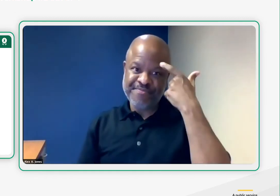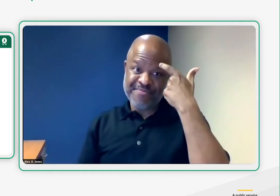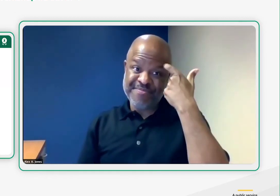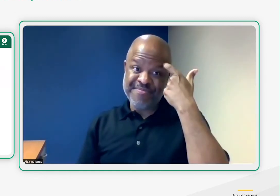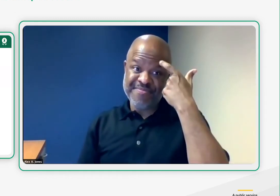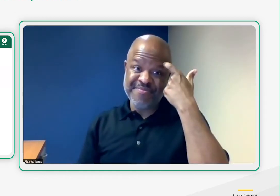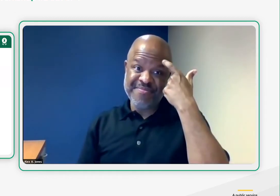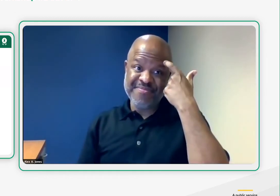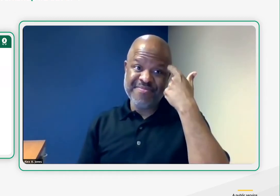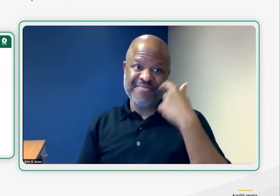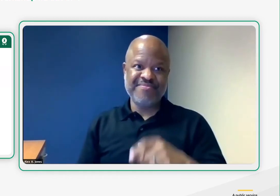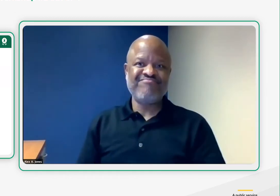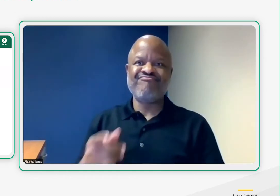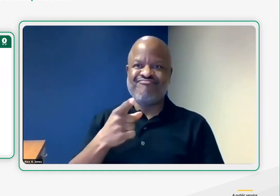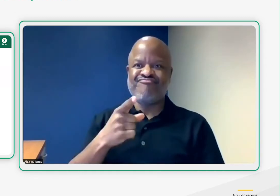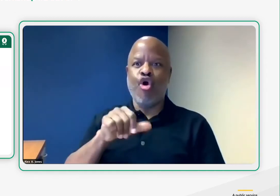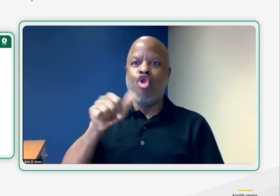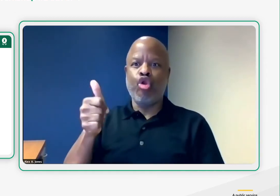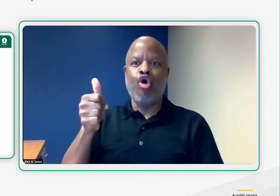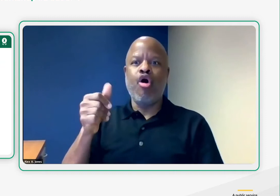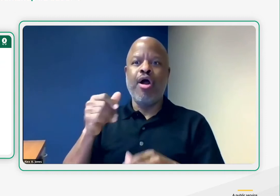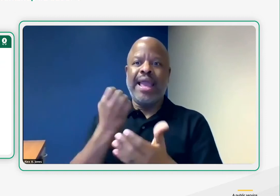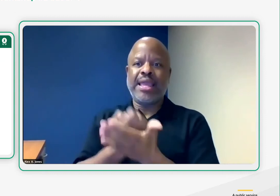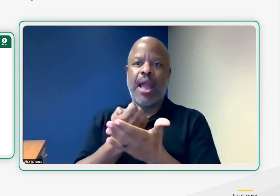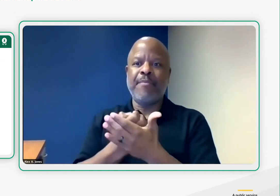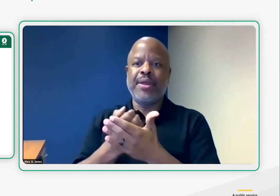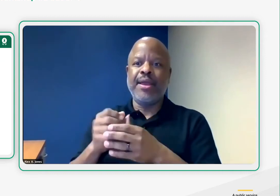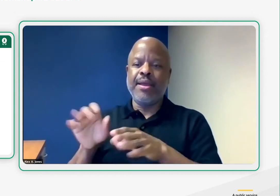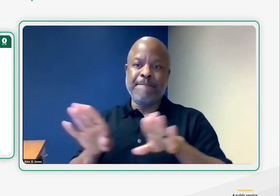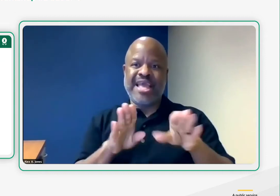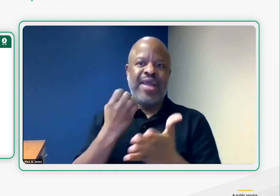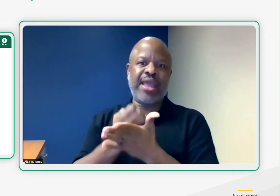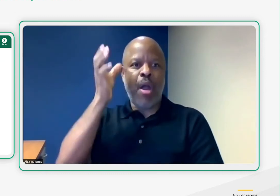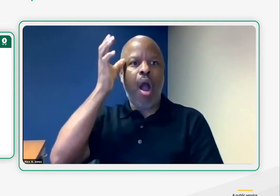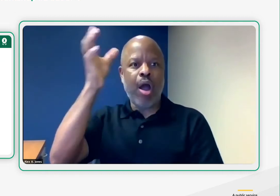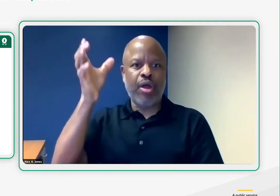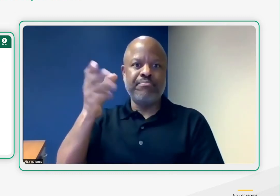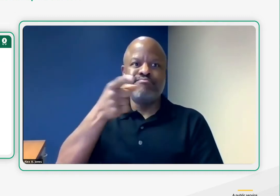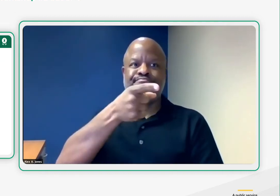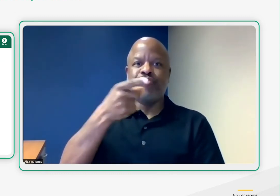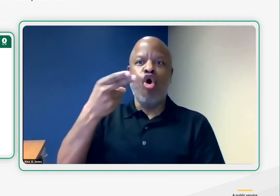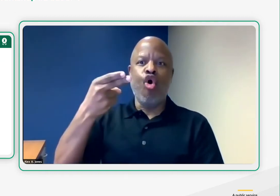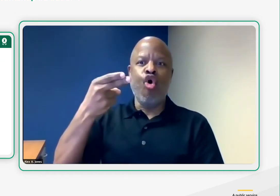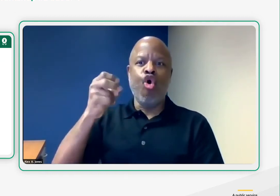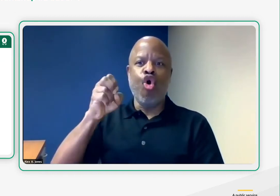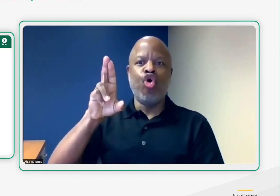Now, again, this is another concept from behavioral economics.